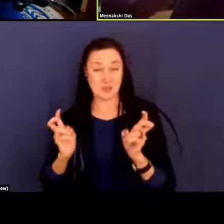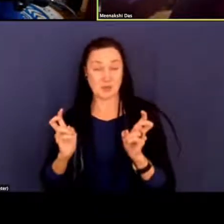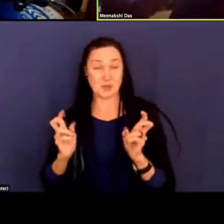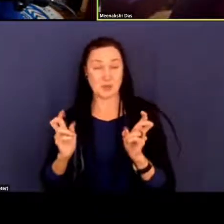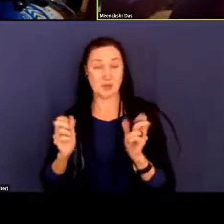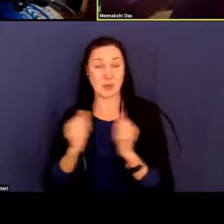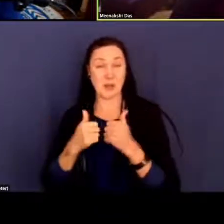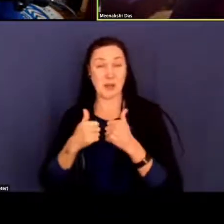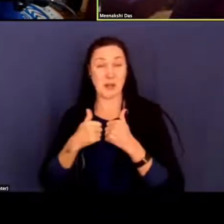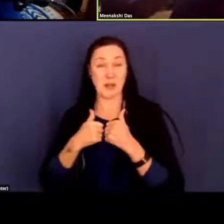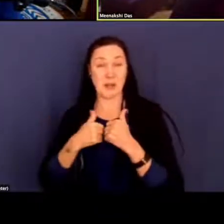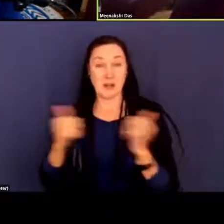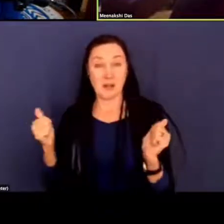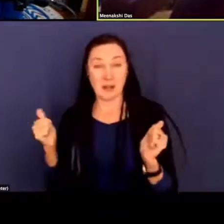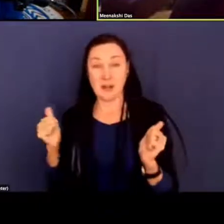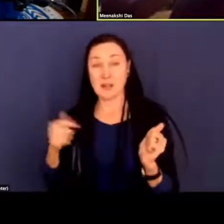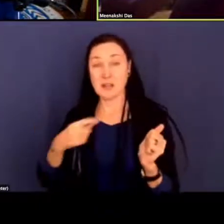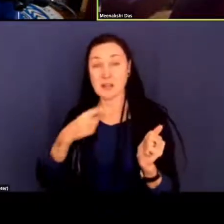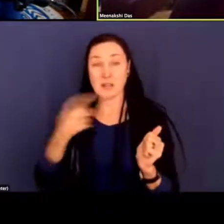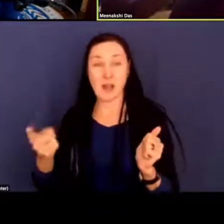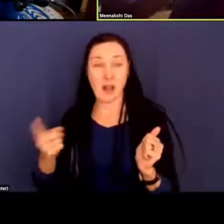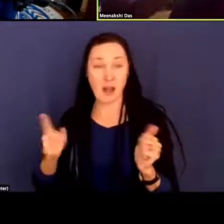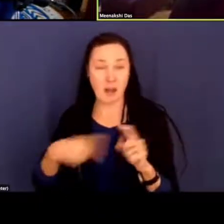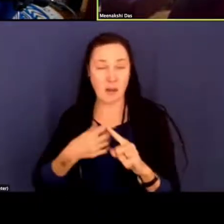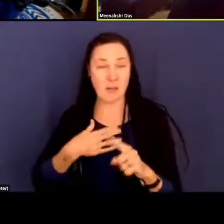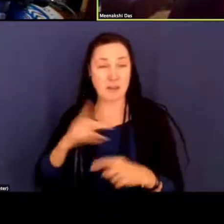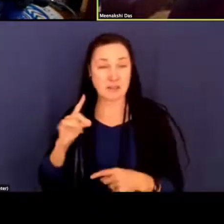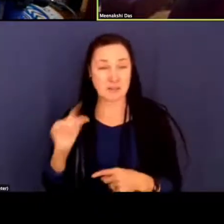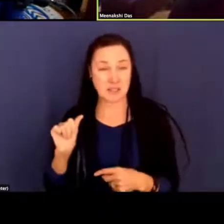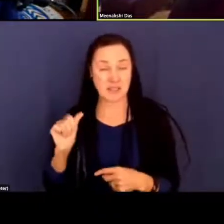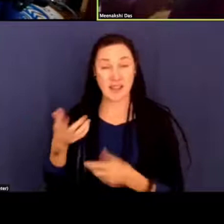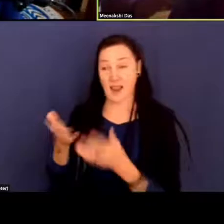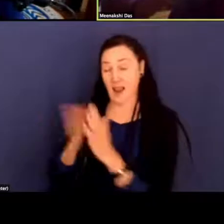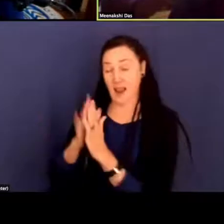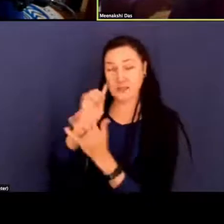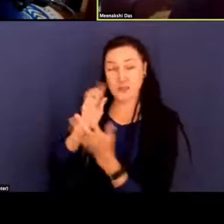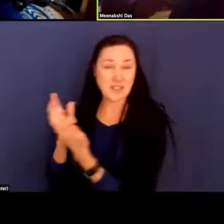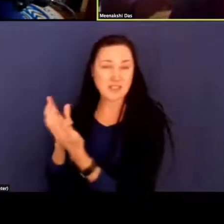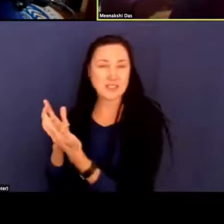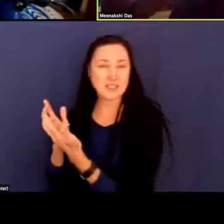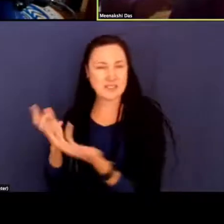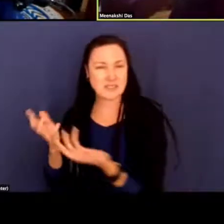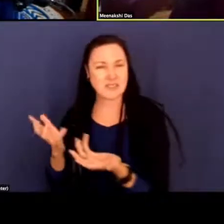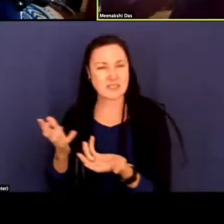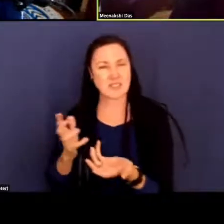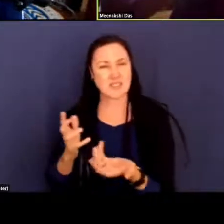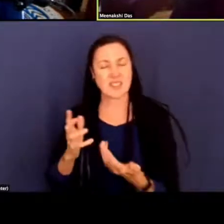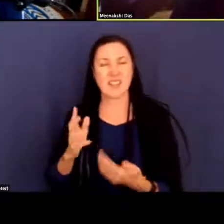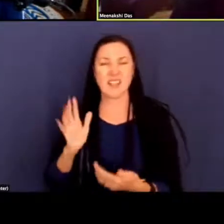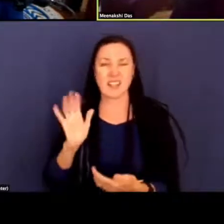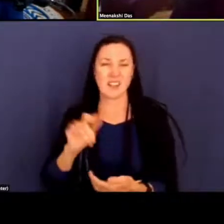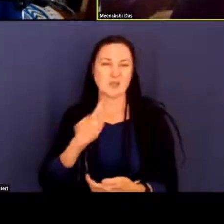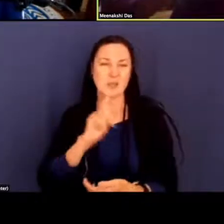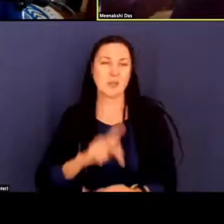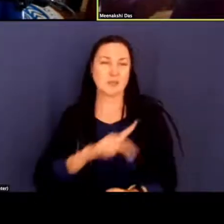asking for accommodations is a very personal choice. But in my case,